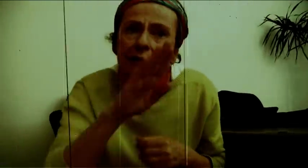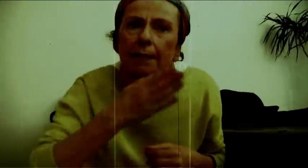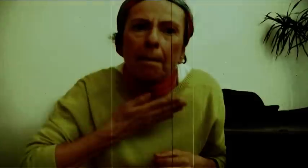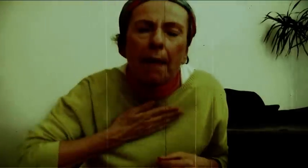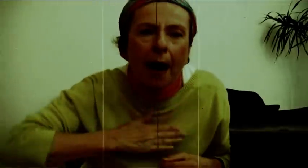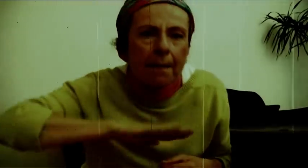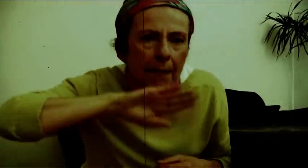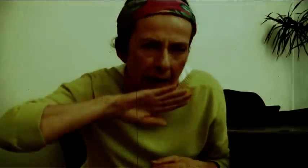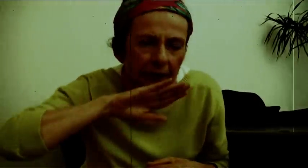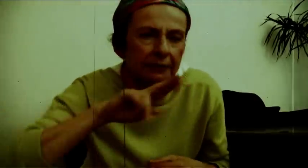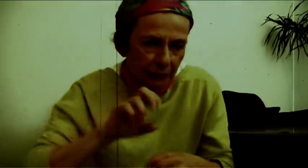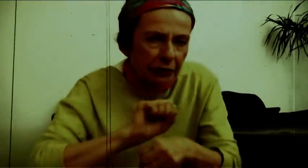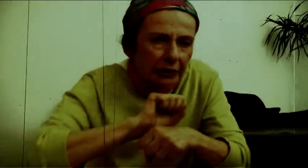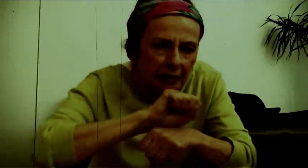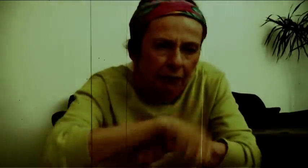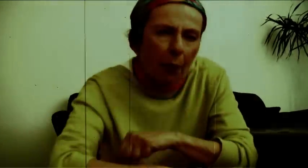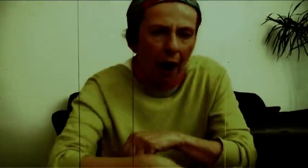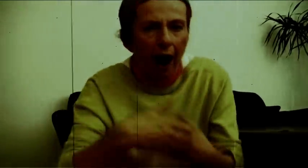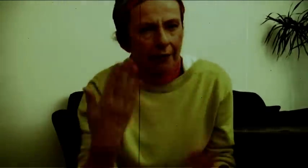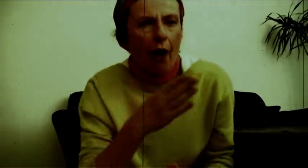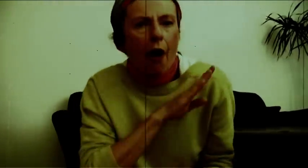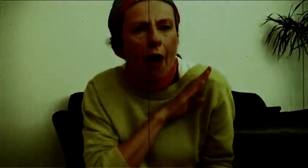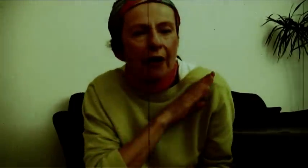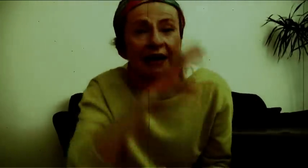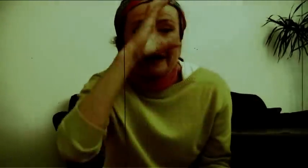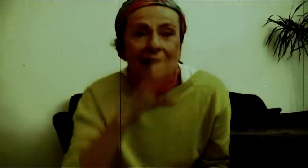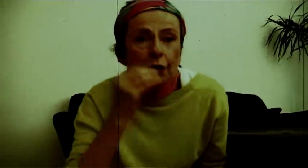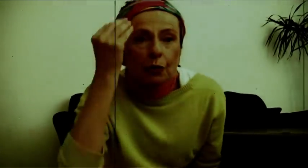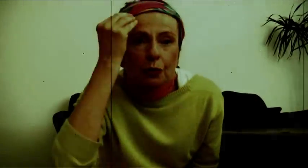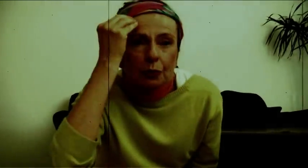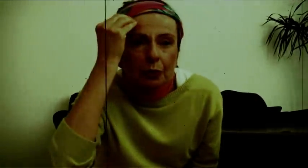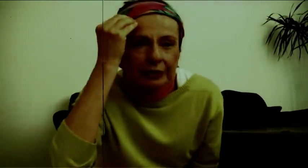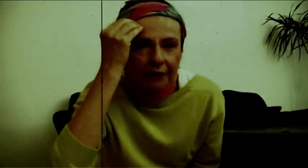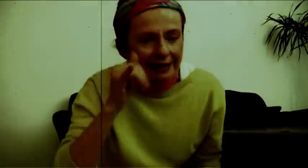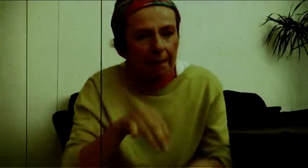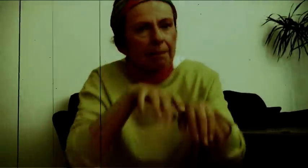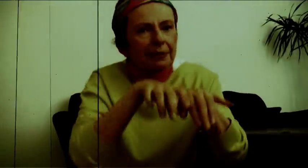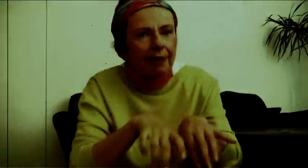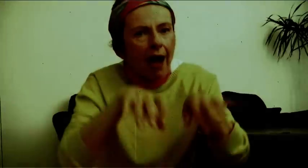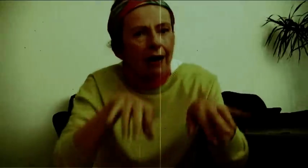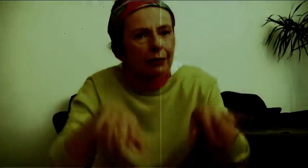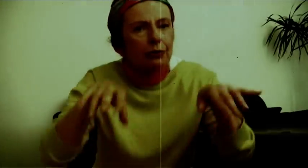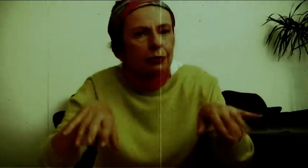Your mother is compelled to teach piano-